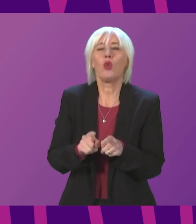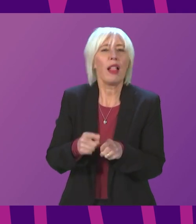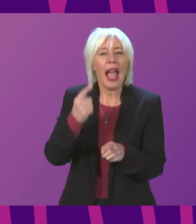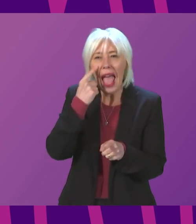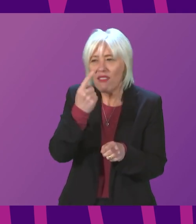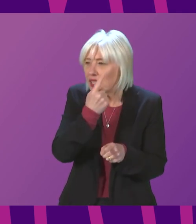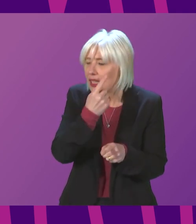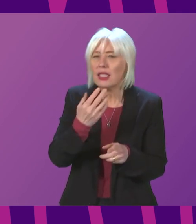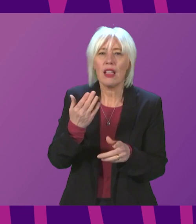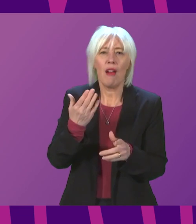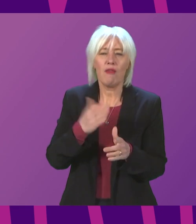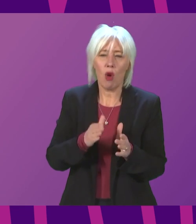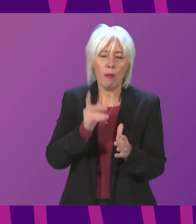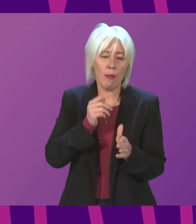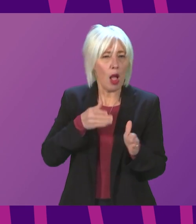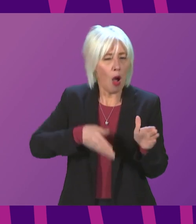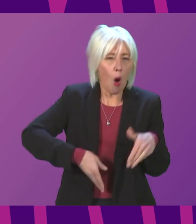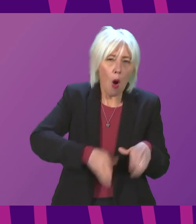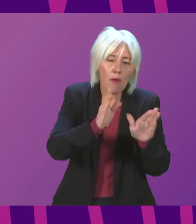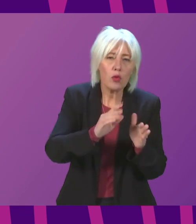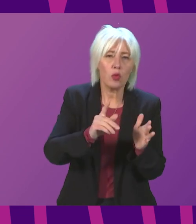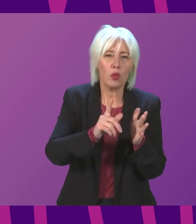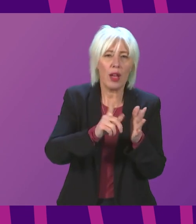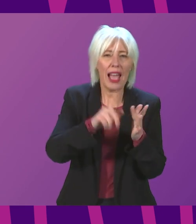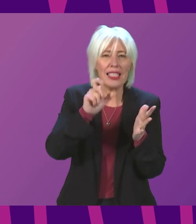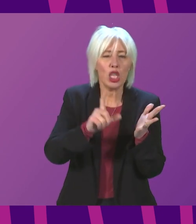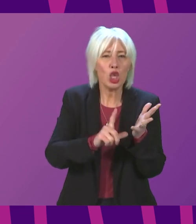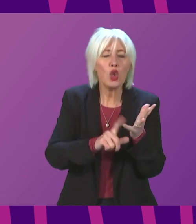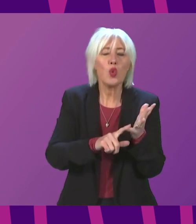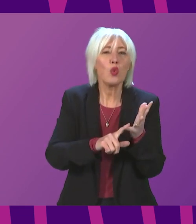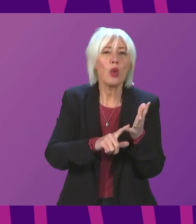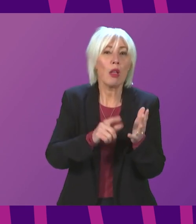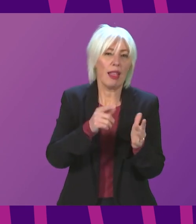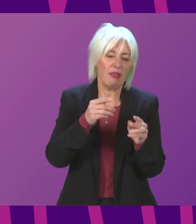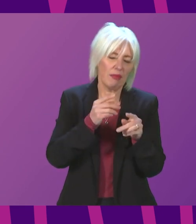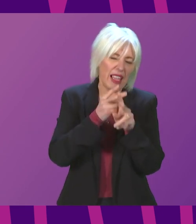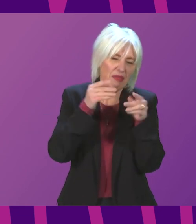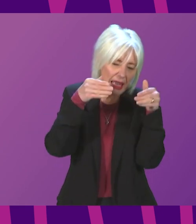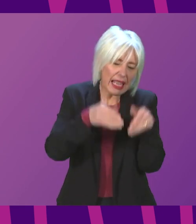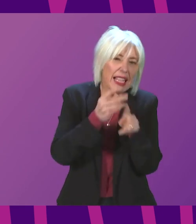intensive care admissions in Scotland, which are not rising at the rate that hospital admissions